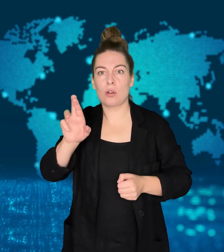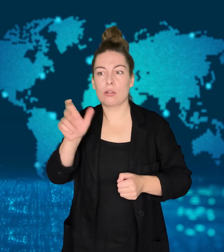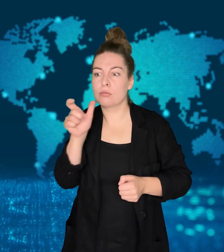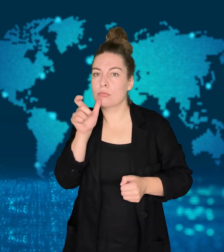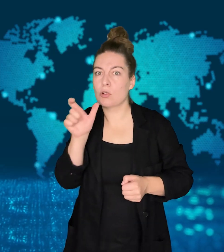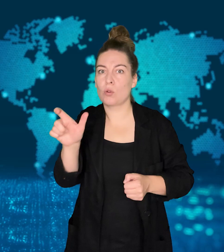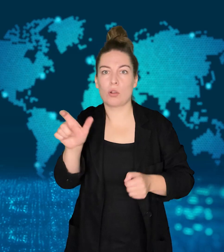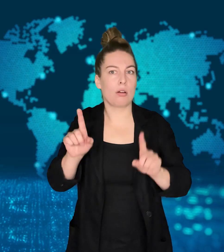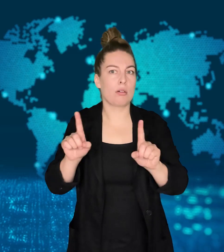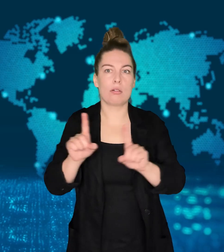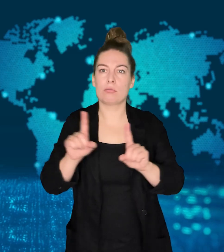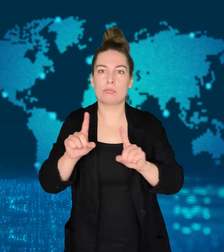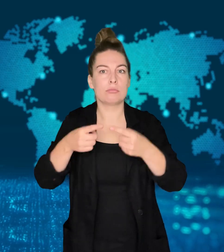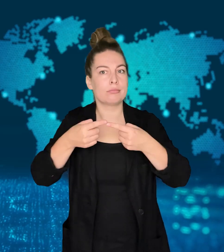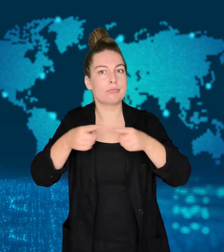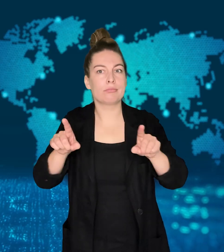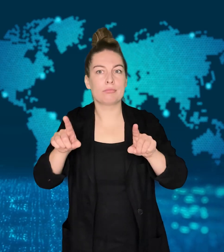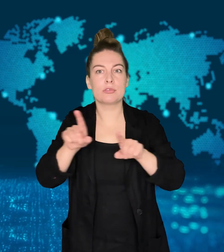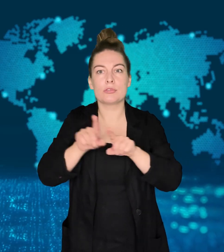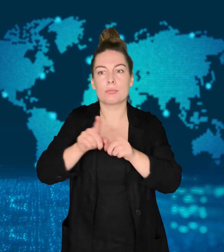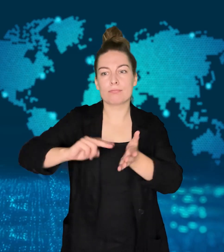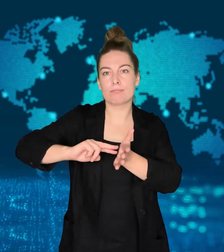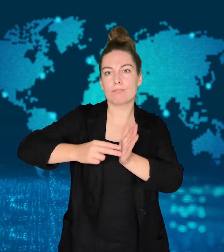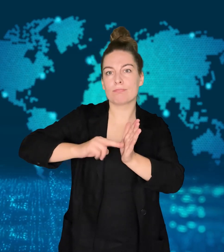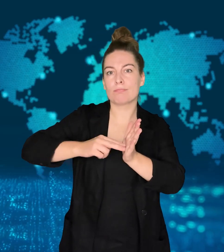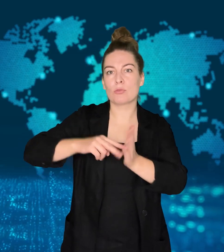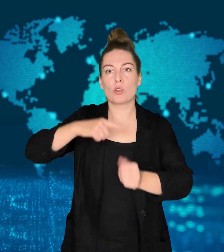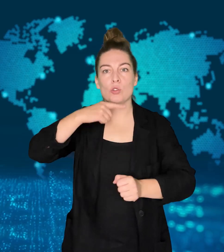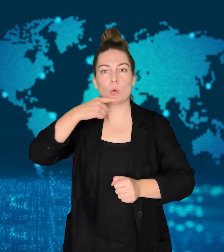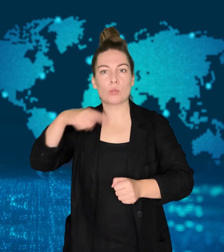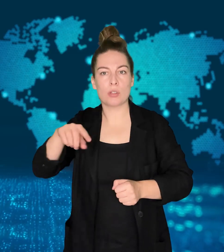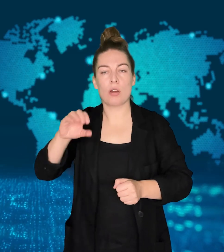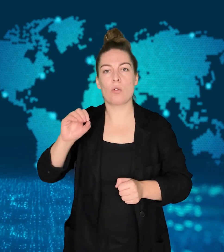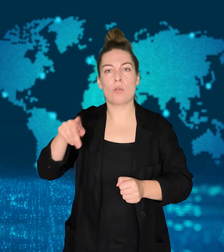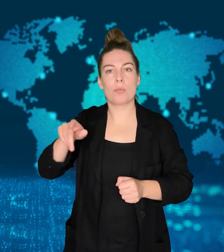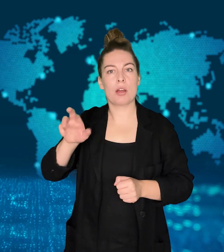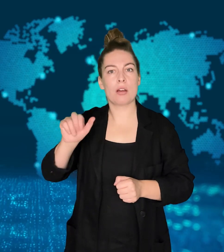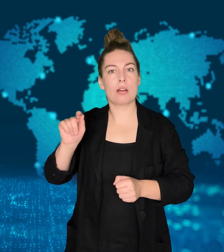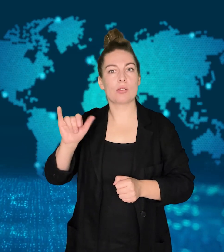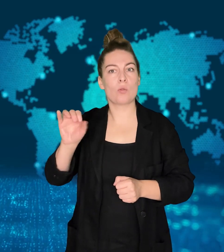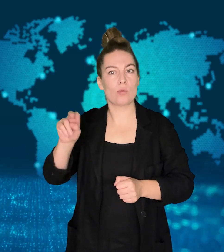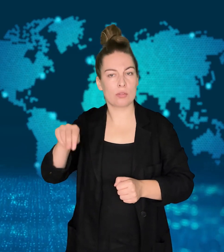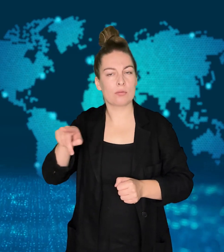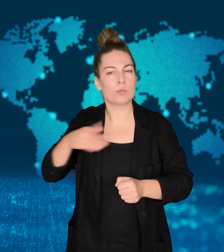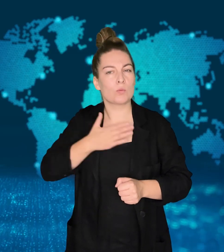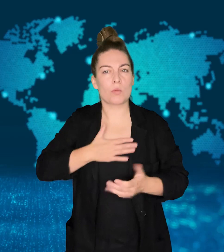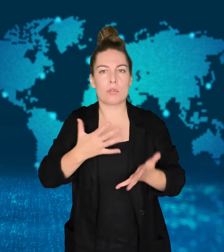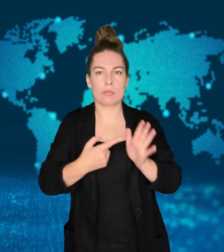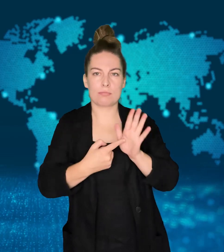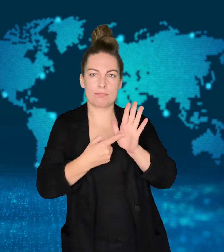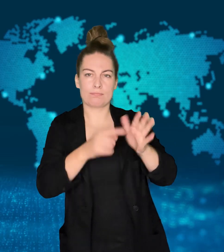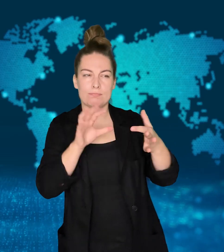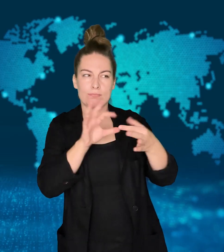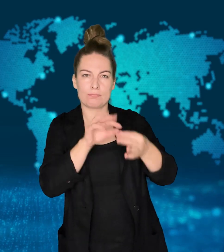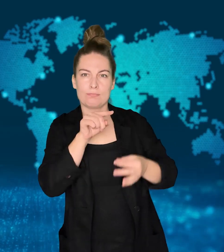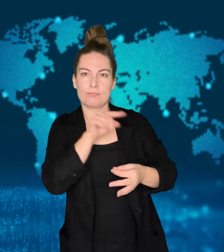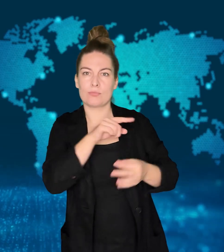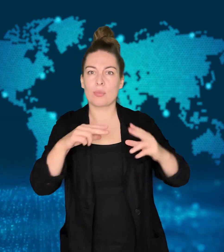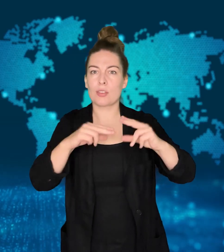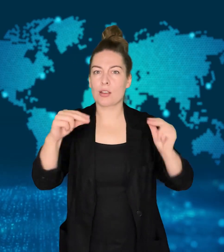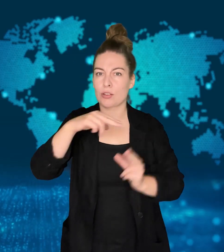Russian citizens seem to have accepted the propaganda